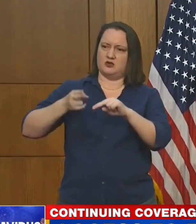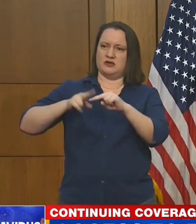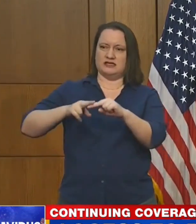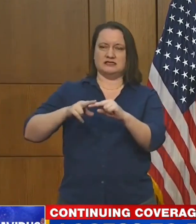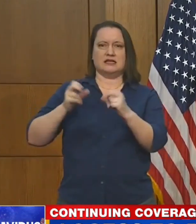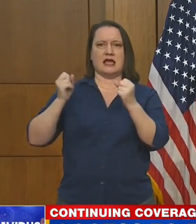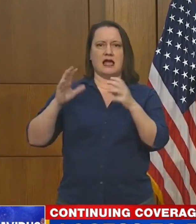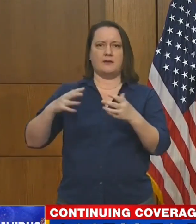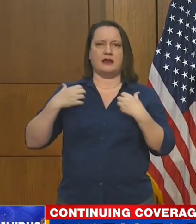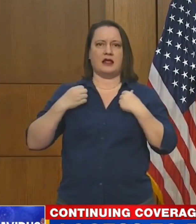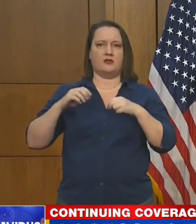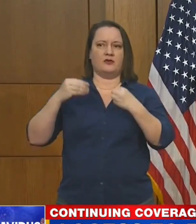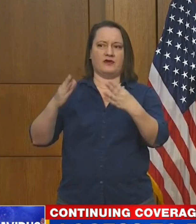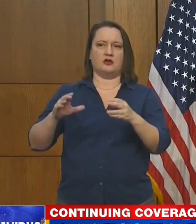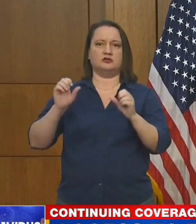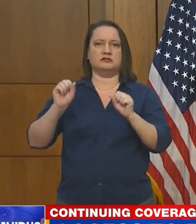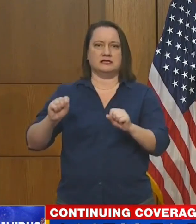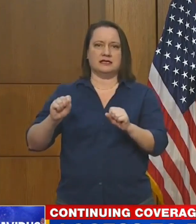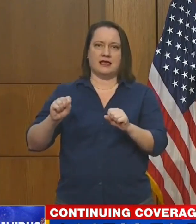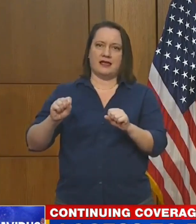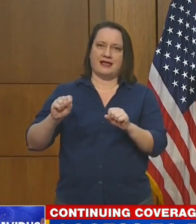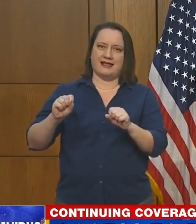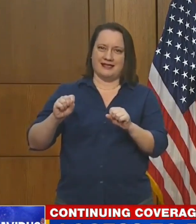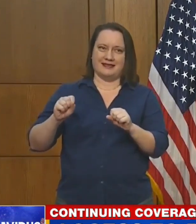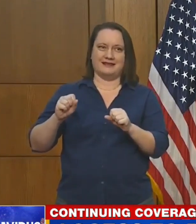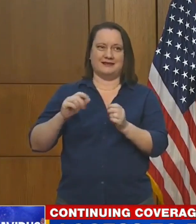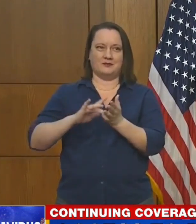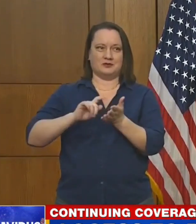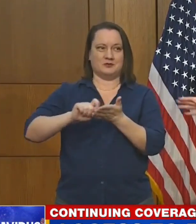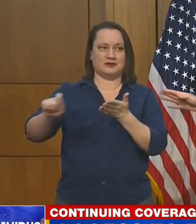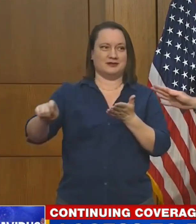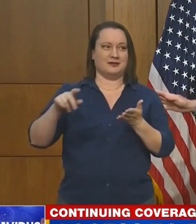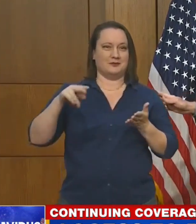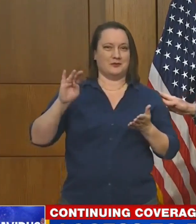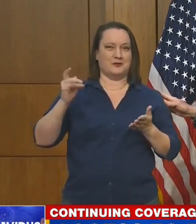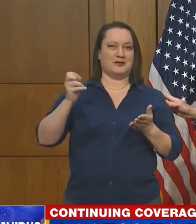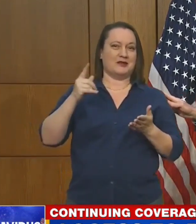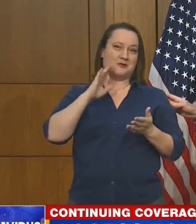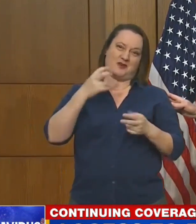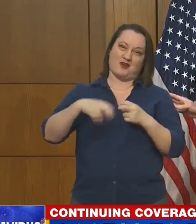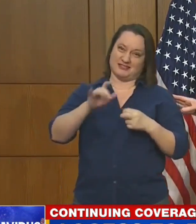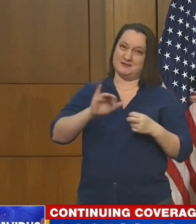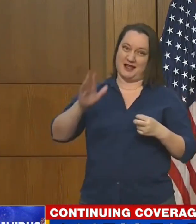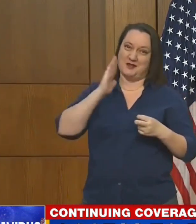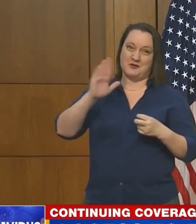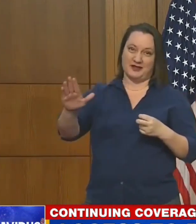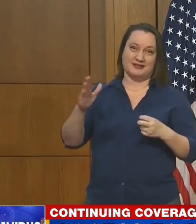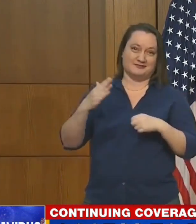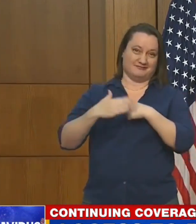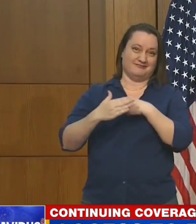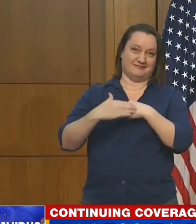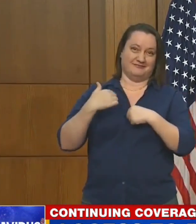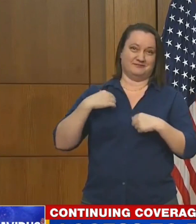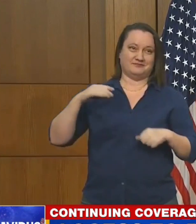IN RECENT YEARS MEDICAID HAS SEEN AN INCREASE IN THE NUMBER OF HEALTH PROVIDERS WHO CAN